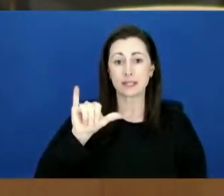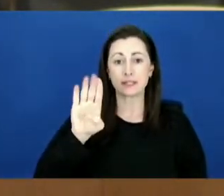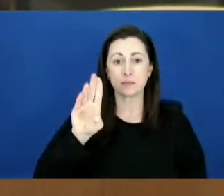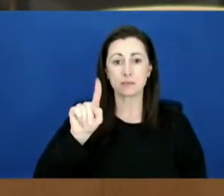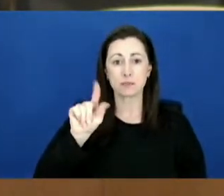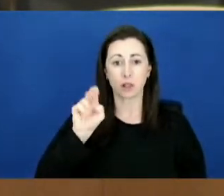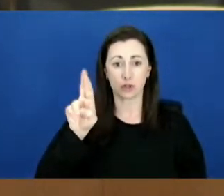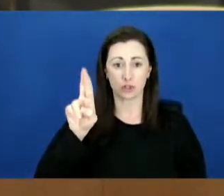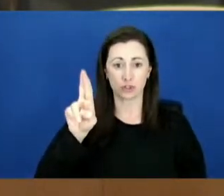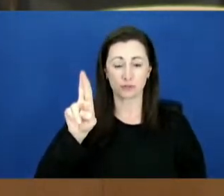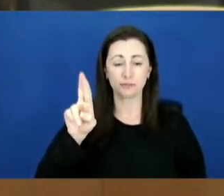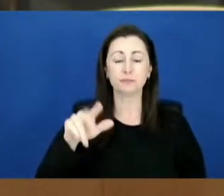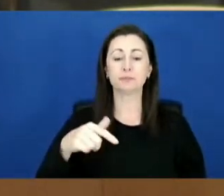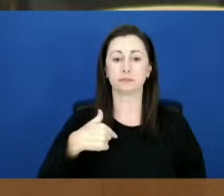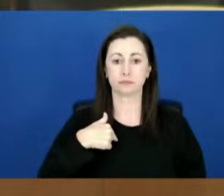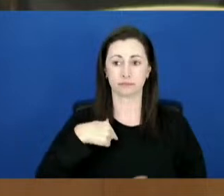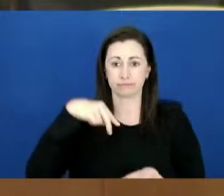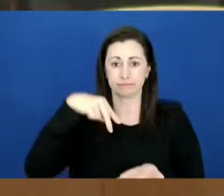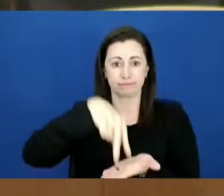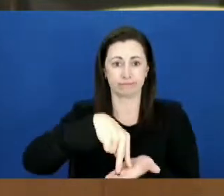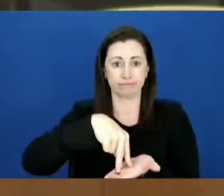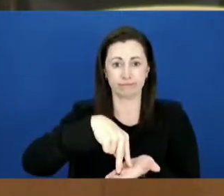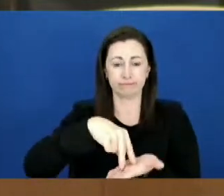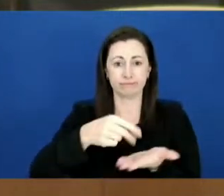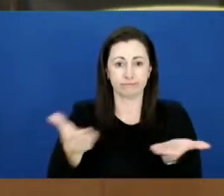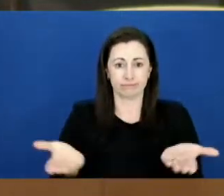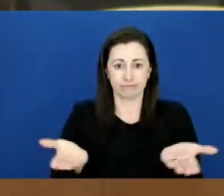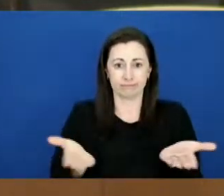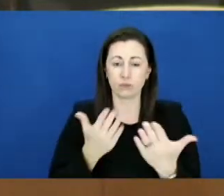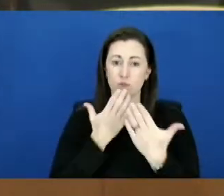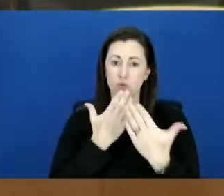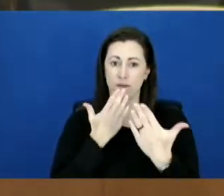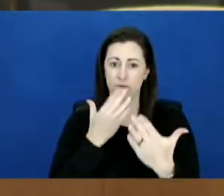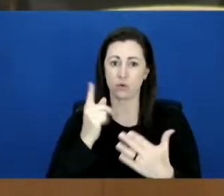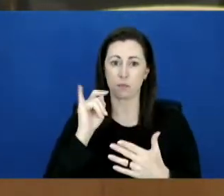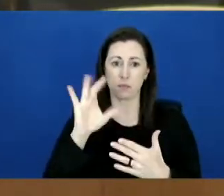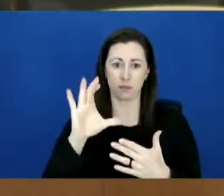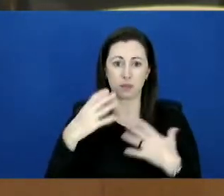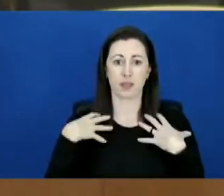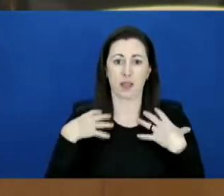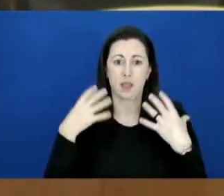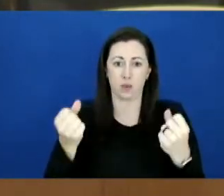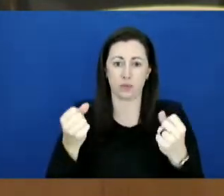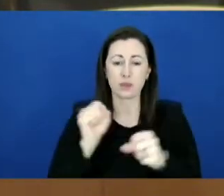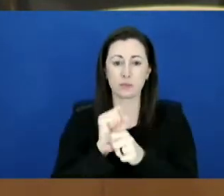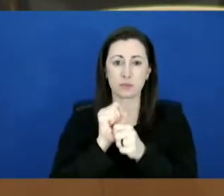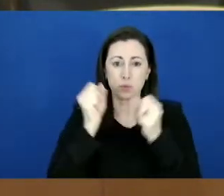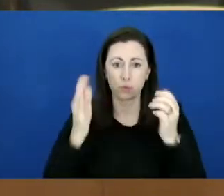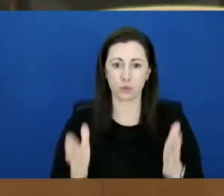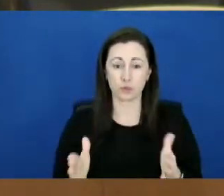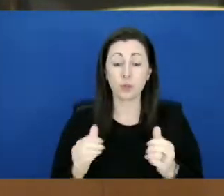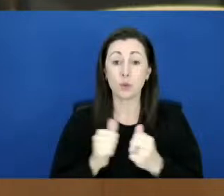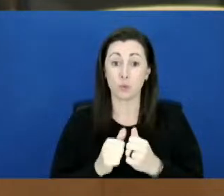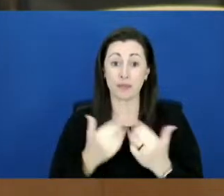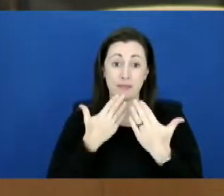GOOD EVENING.